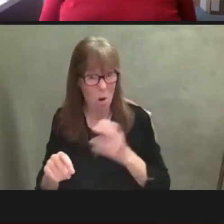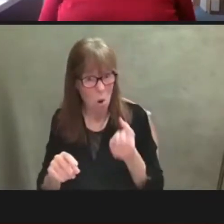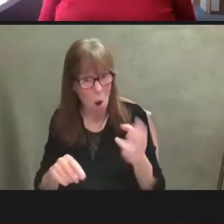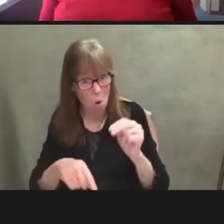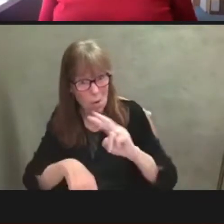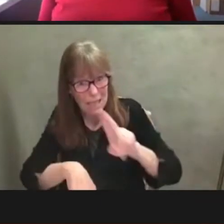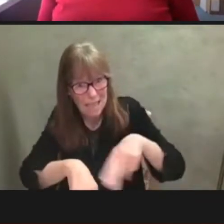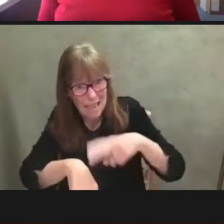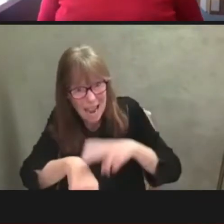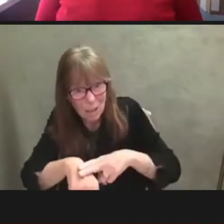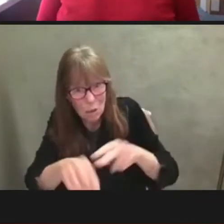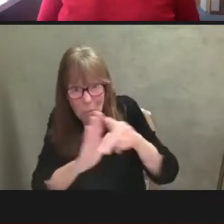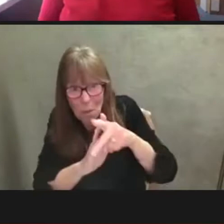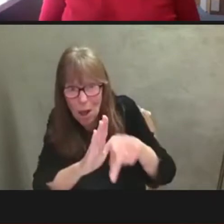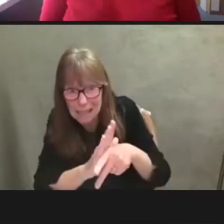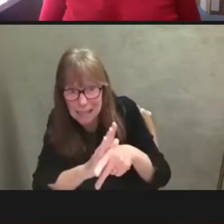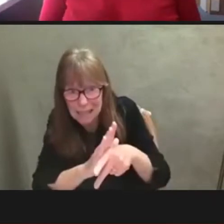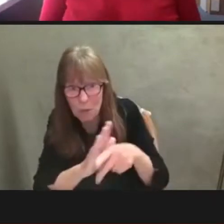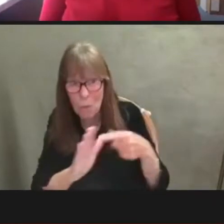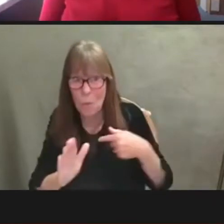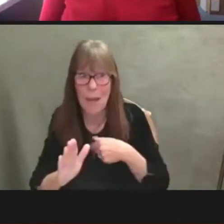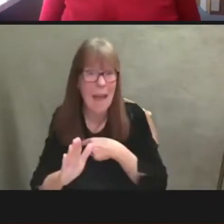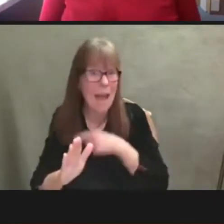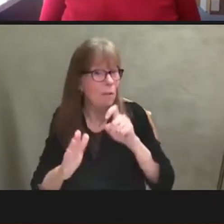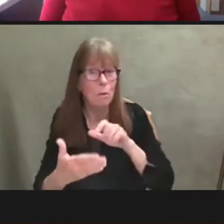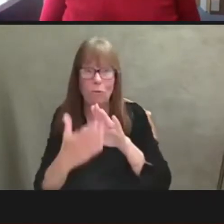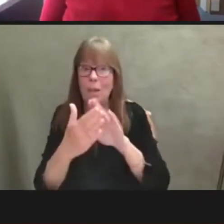policy-making is addressing that stigma in many different aspects.